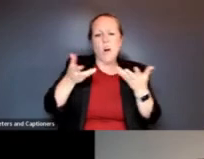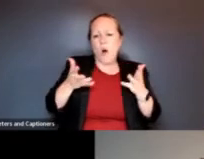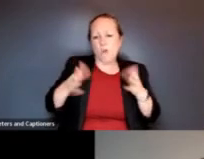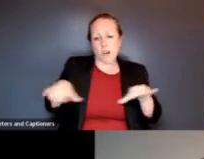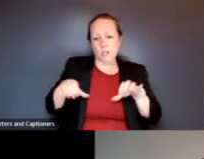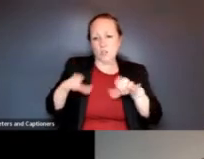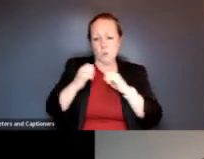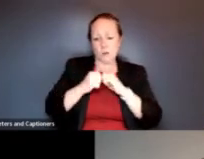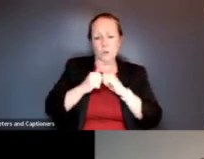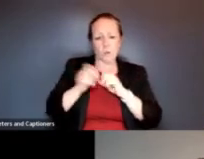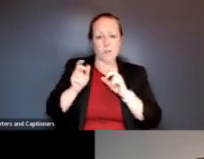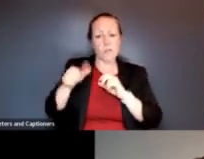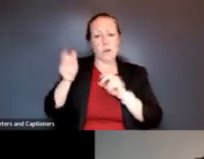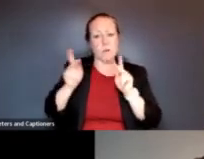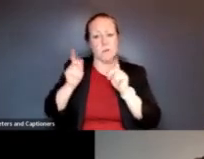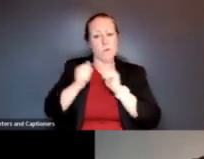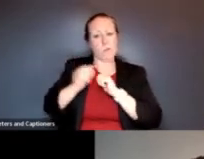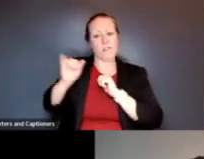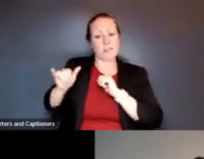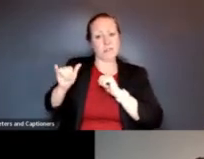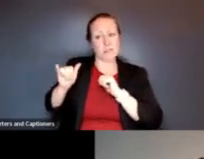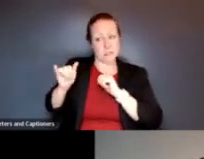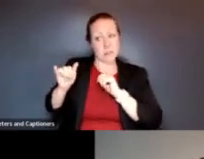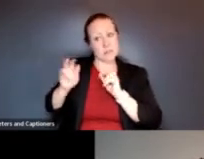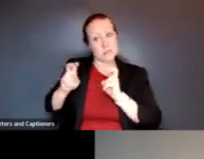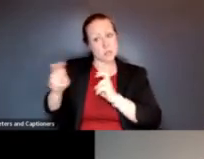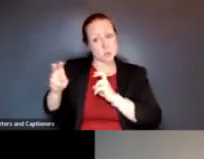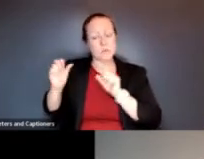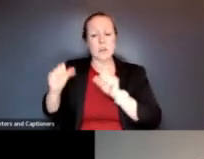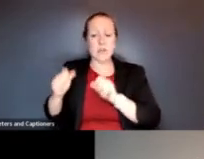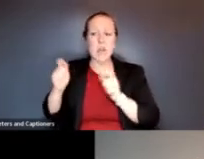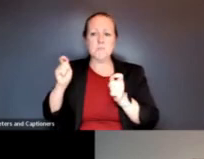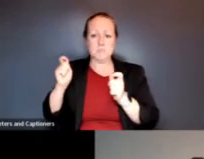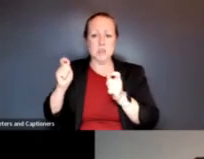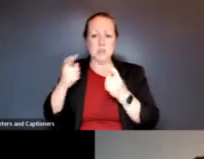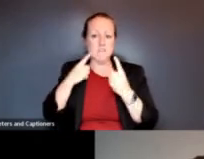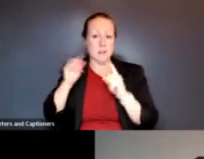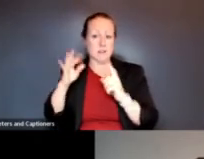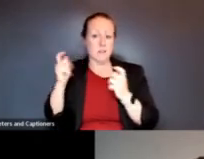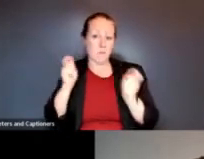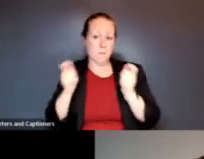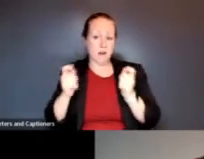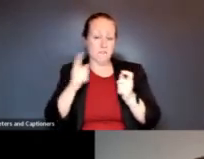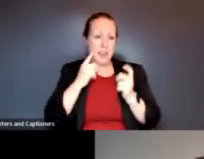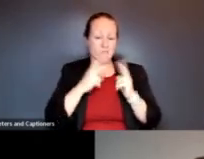these issues can be effective as long as they're modified to account for the very complex things that go along with a